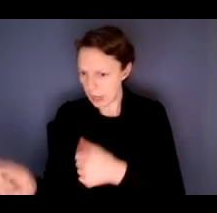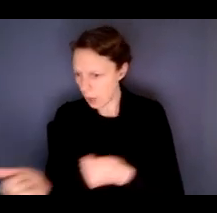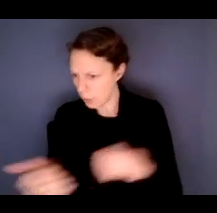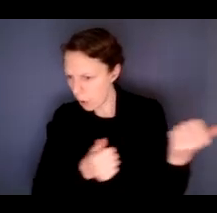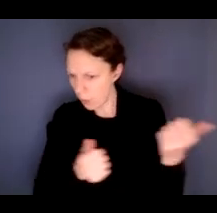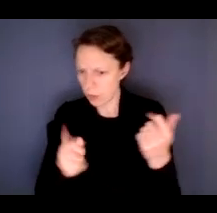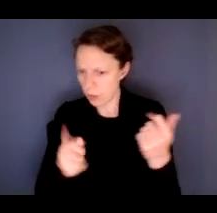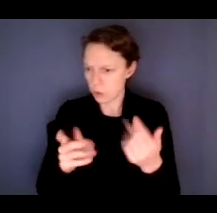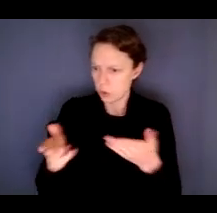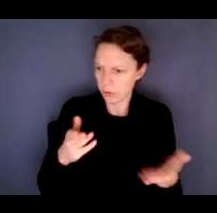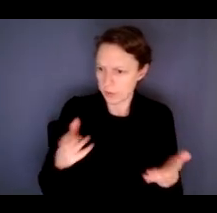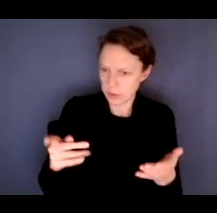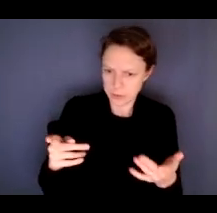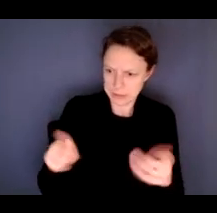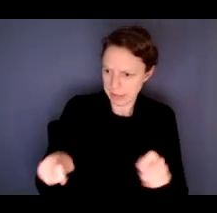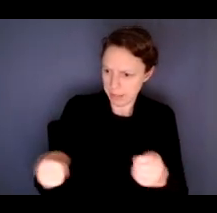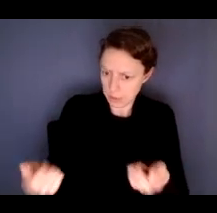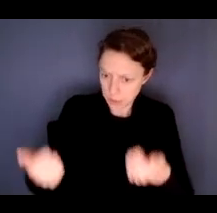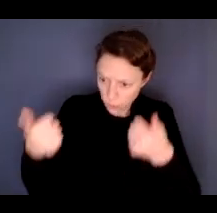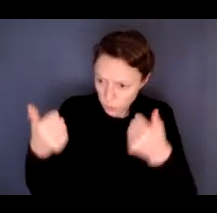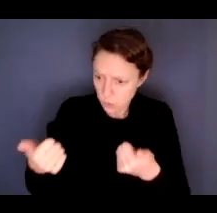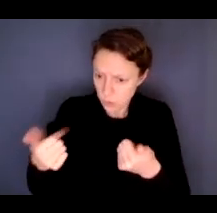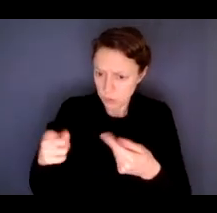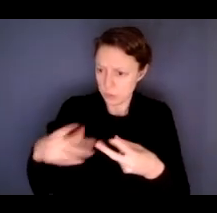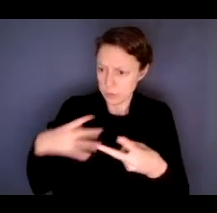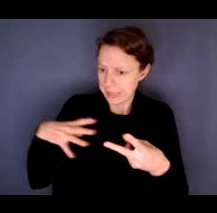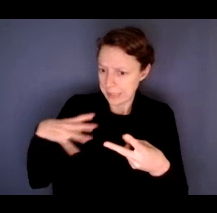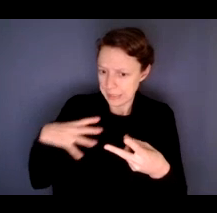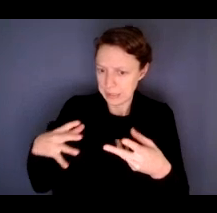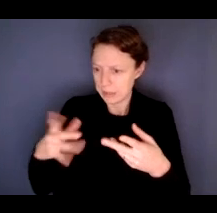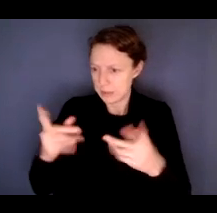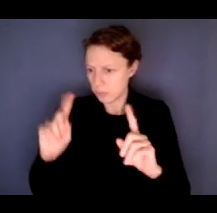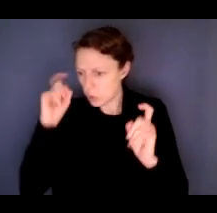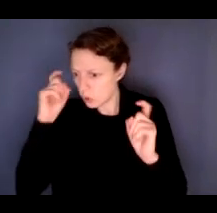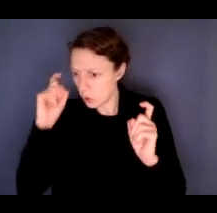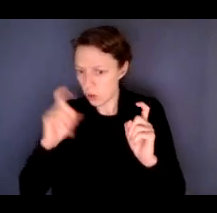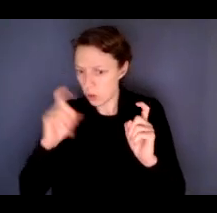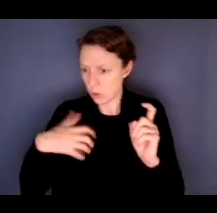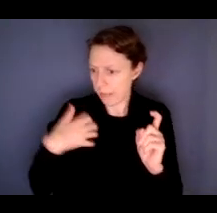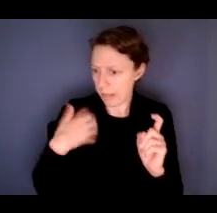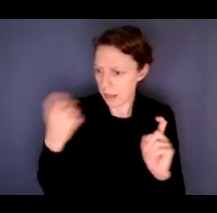delivery. If they've got any issues or concerns or complaints perhaps. We can